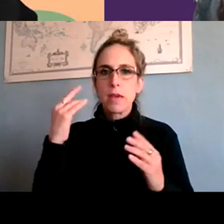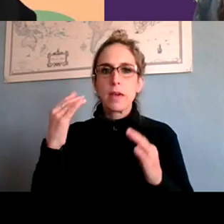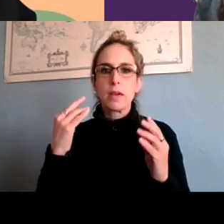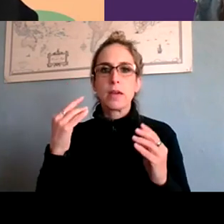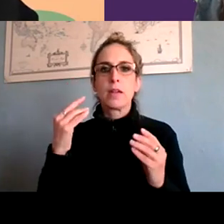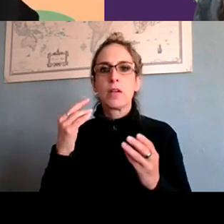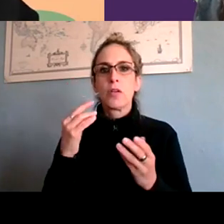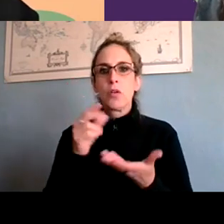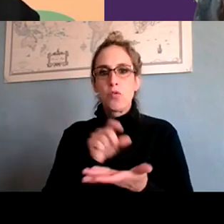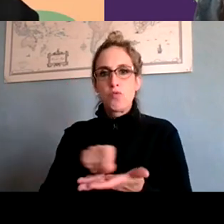Aurora Chang: start as cheers.